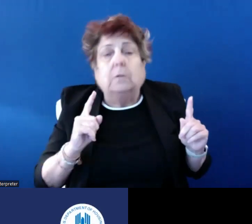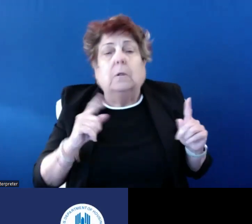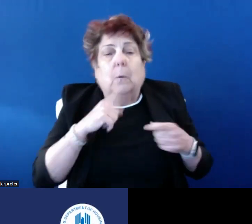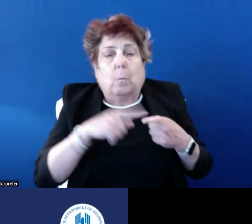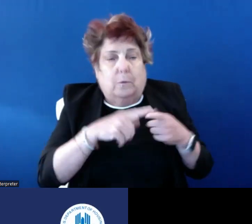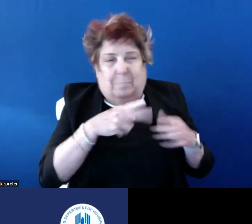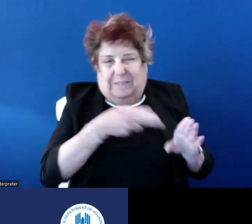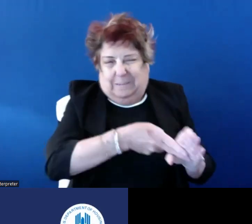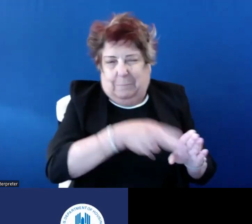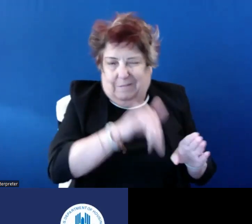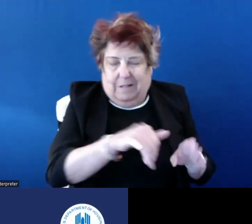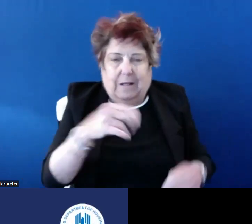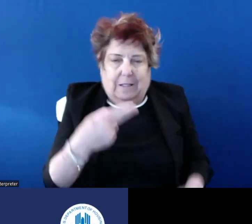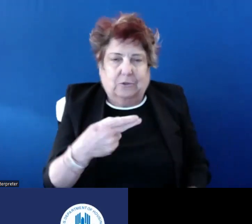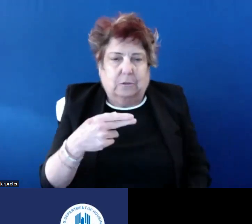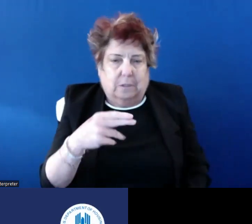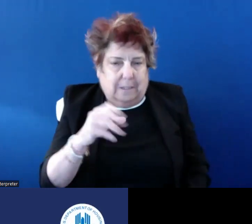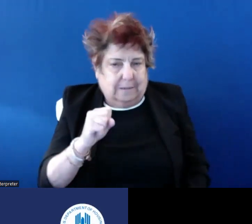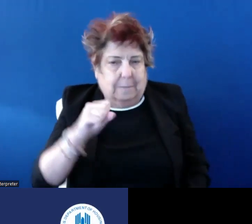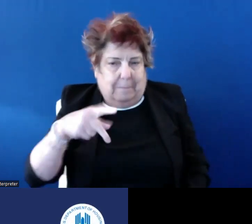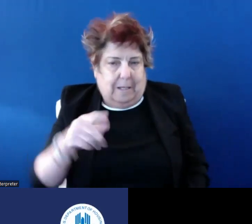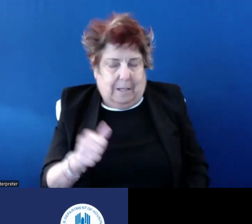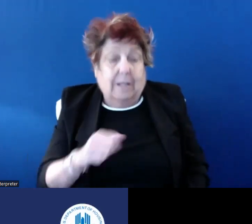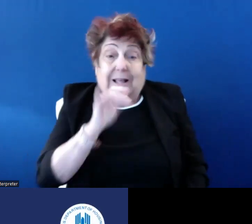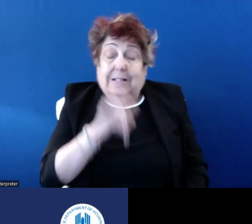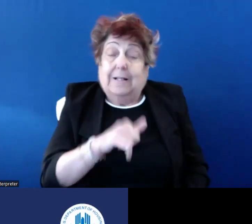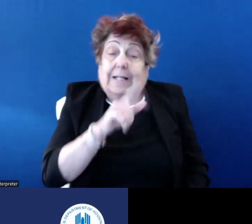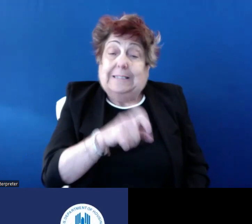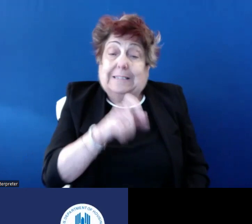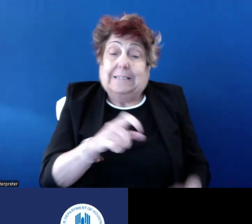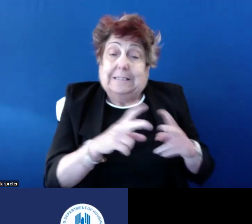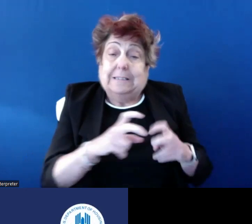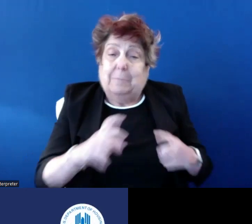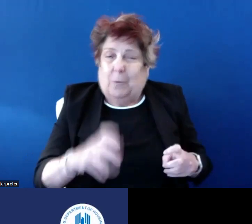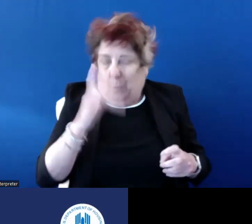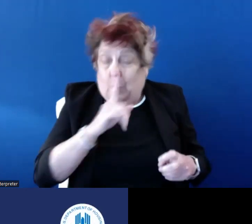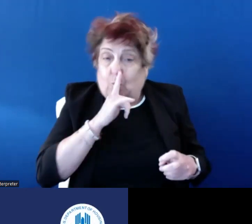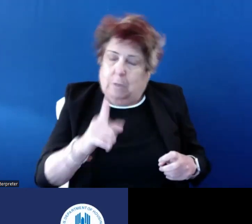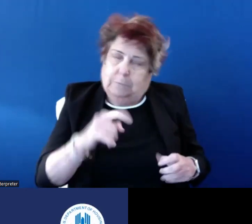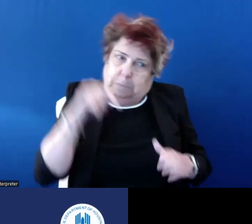So the needs assessment will really be a deep dive with our TA provider